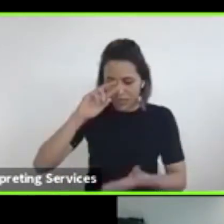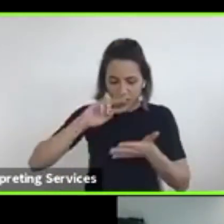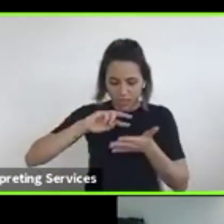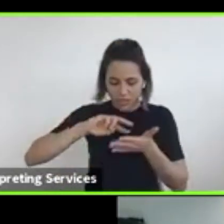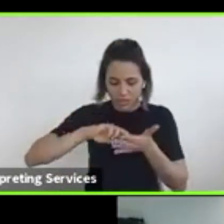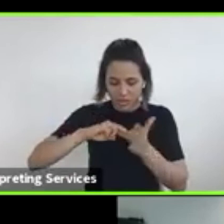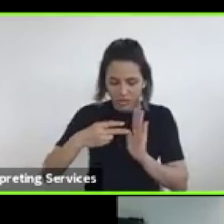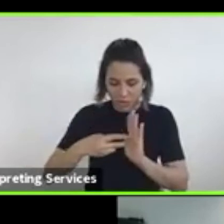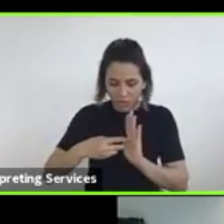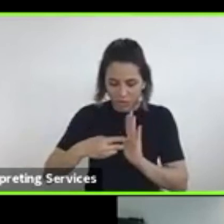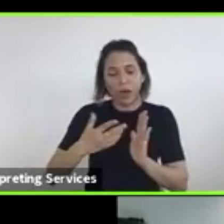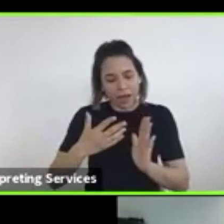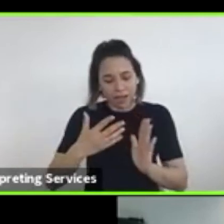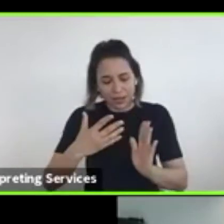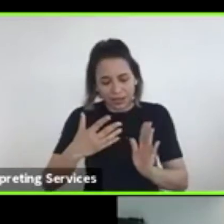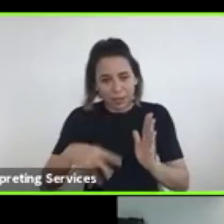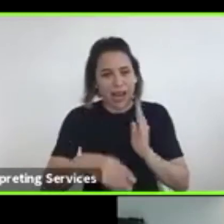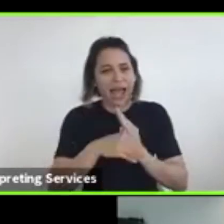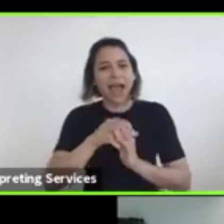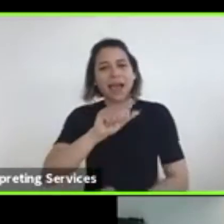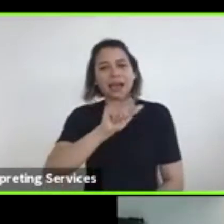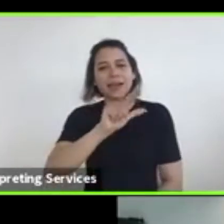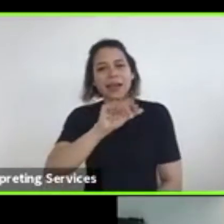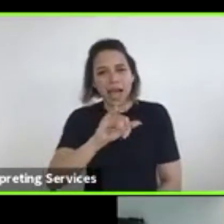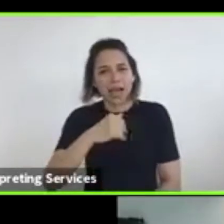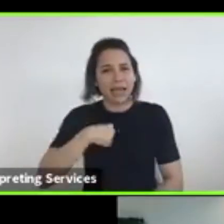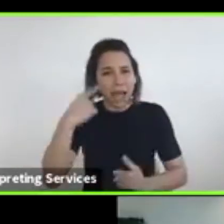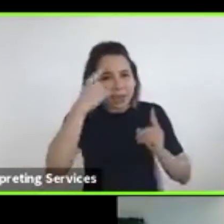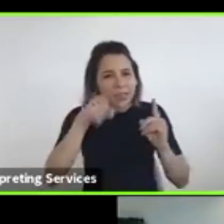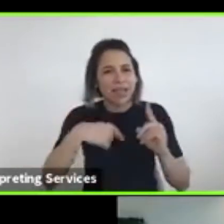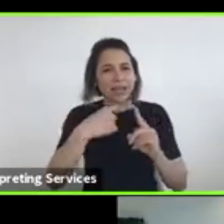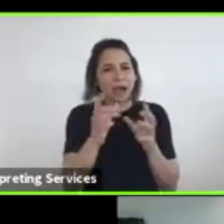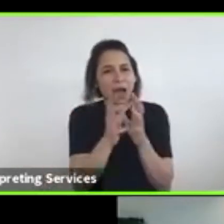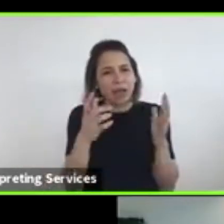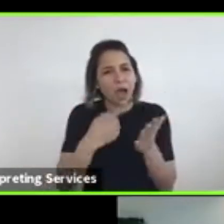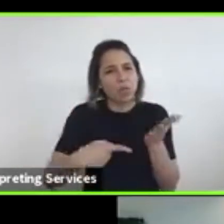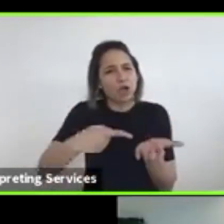OF, LIKE, THE CURATOR, AS THE PERSON THAT GETS TO DECIDE, AND HOW, IT, LIKE, LIMITS,